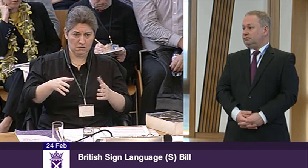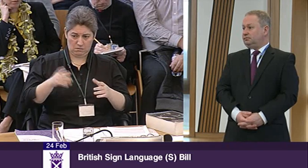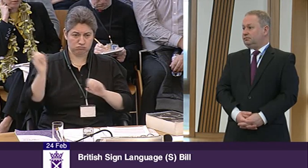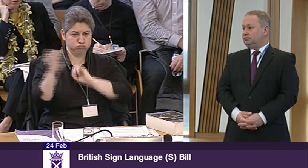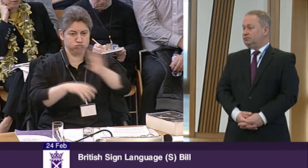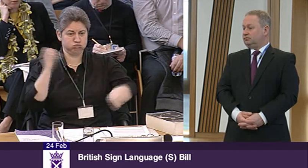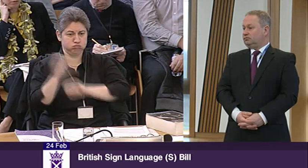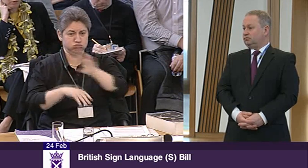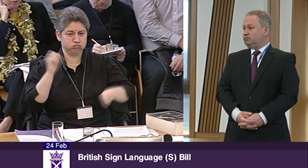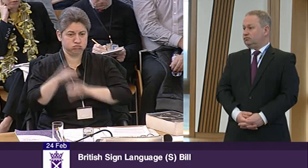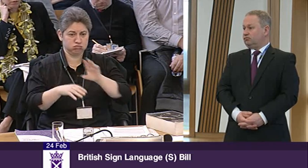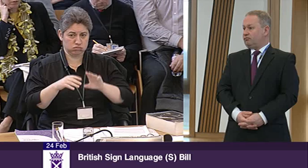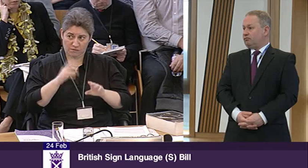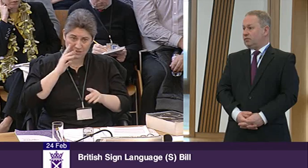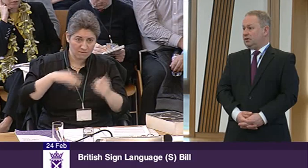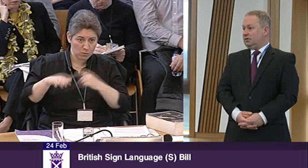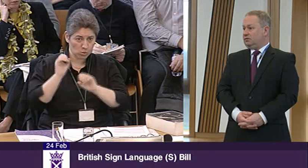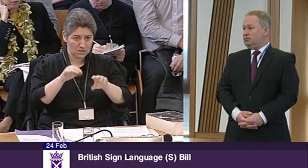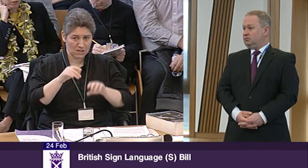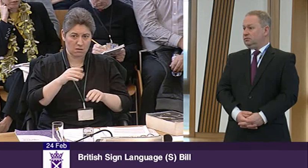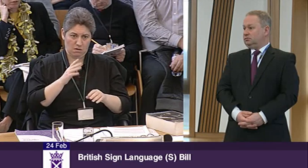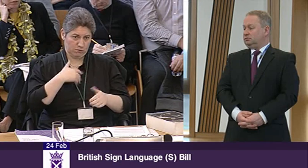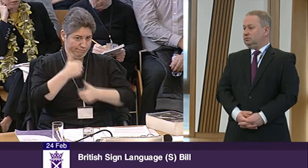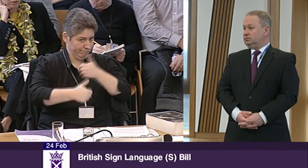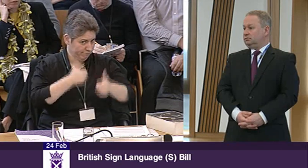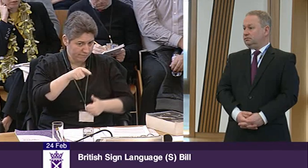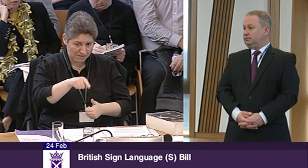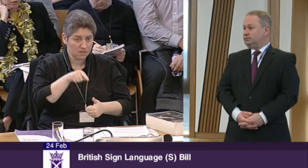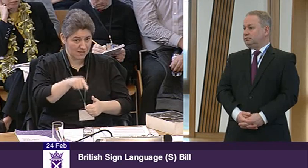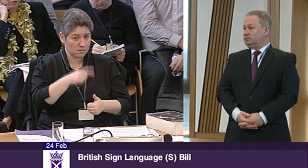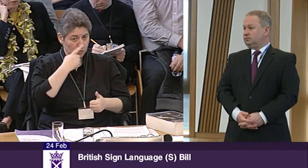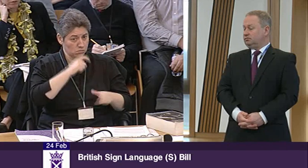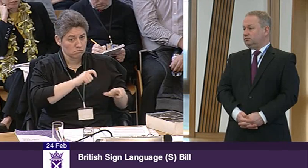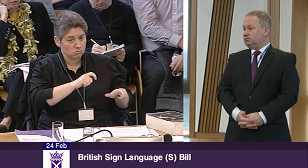consultative in a very cost-effective way. The committee will know how many contributions